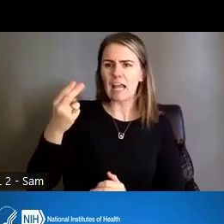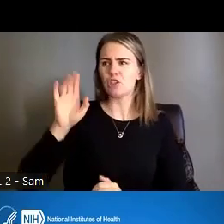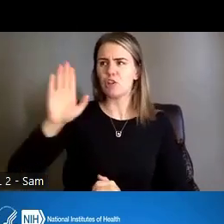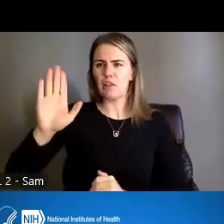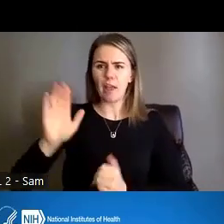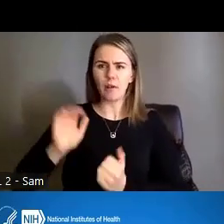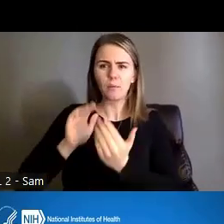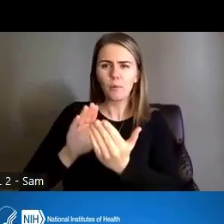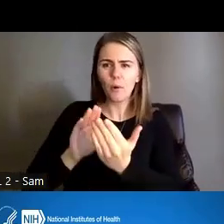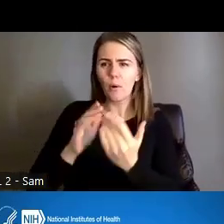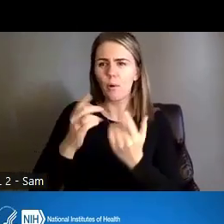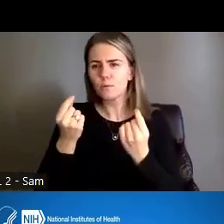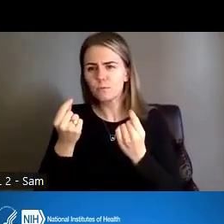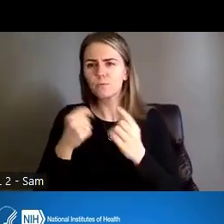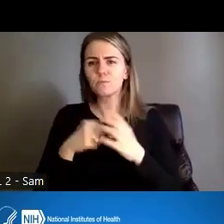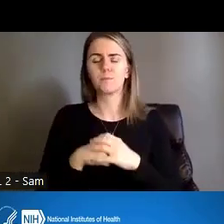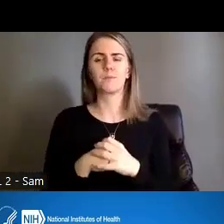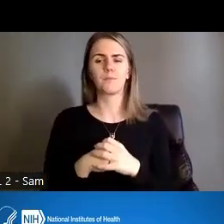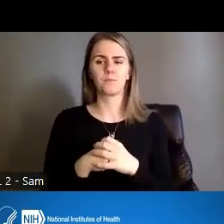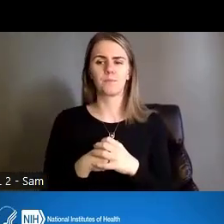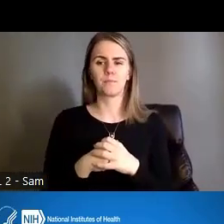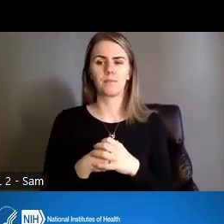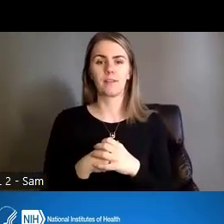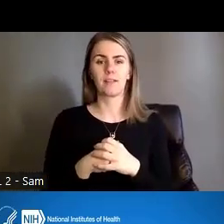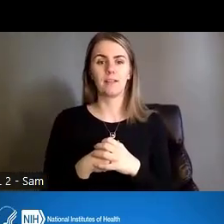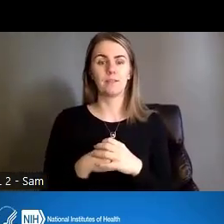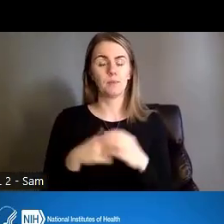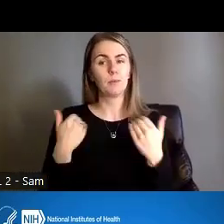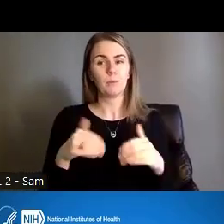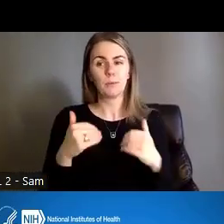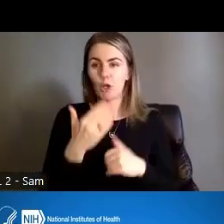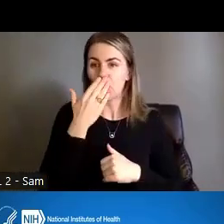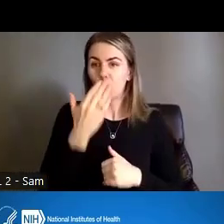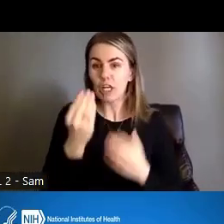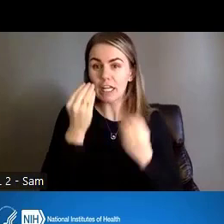There's a lot there if you're interested in hearing